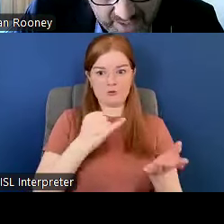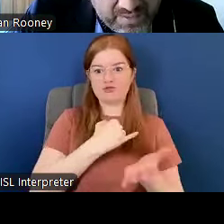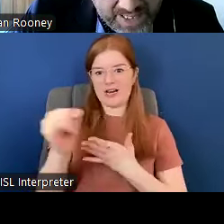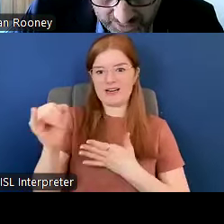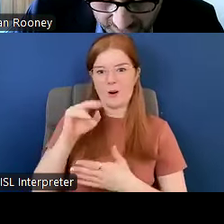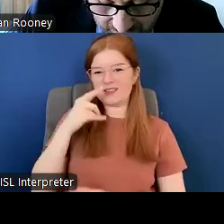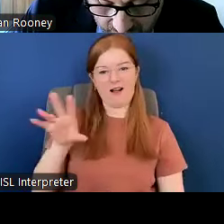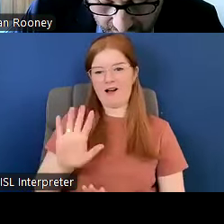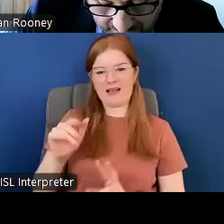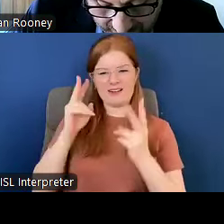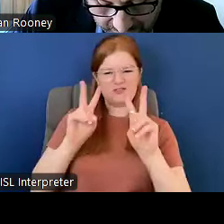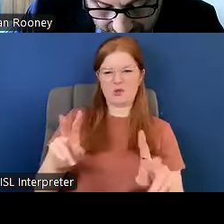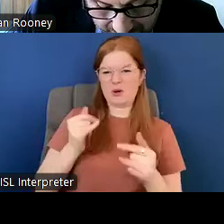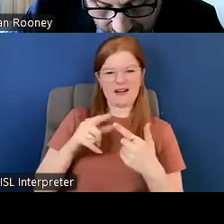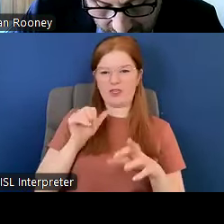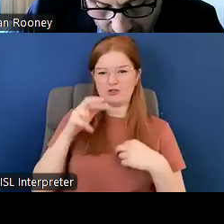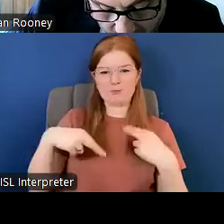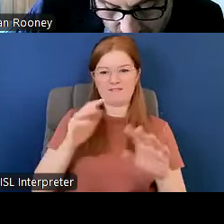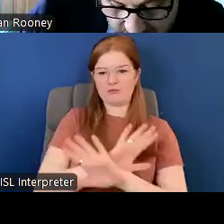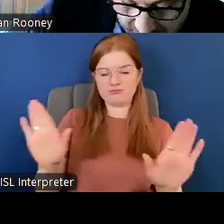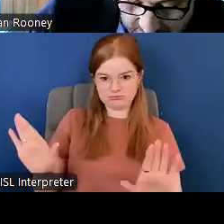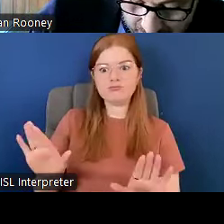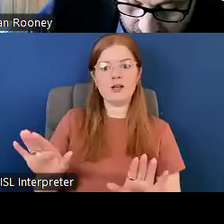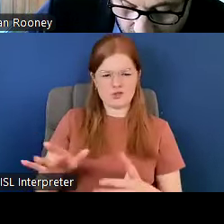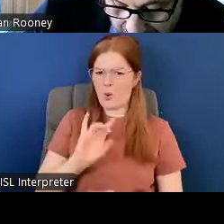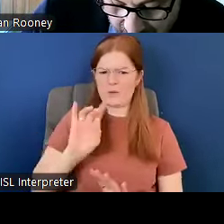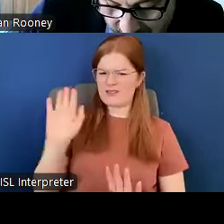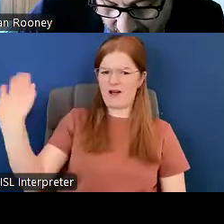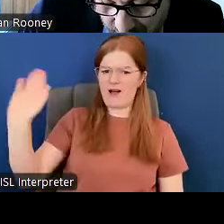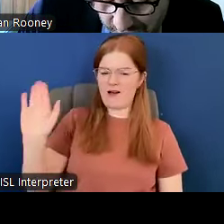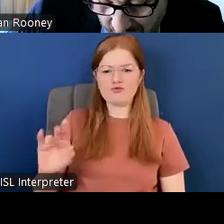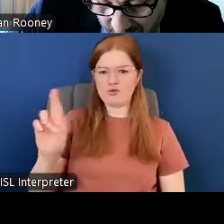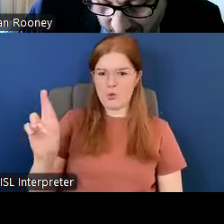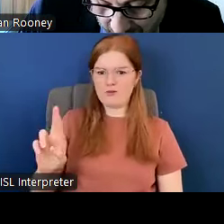was neither legible nor respectful. Hone's defense of Rouault featured echoes of